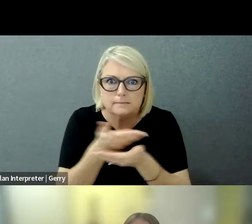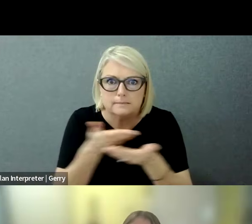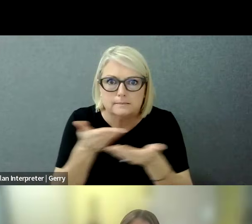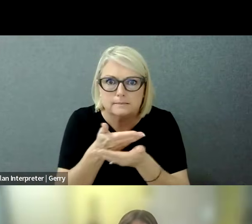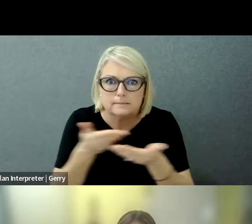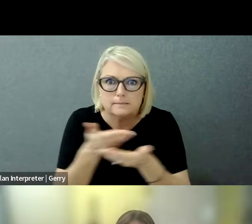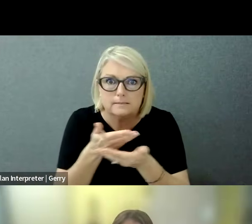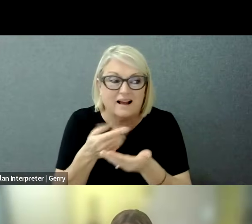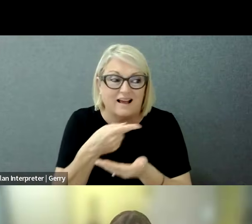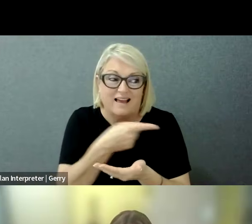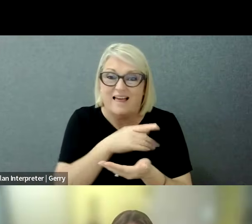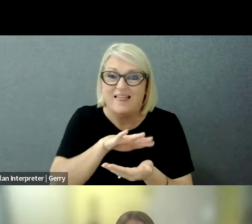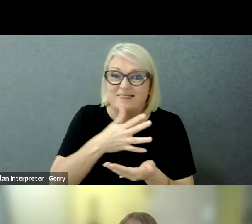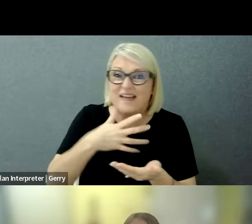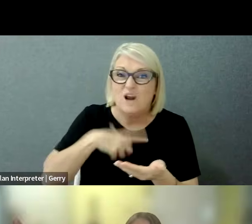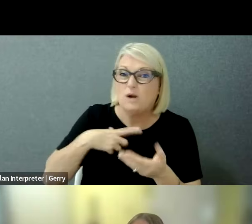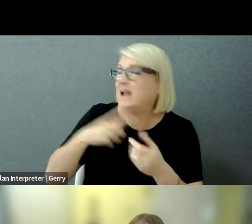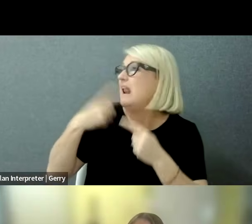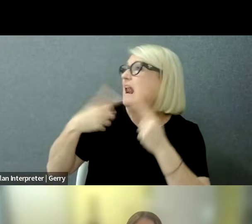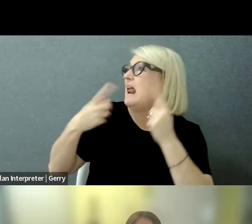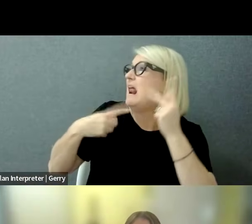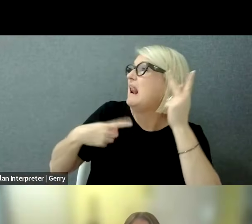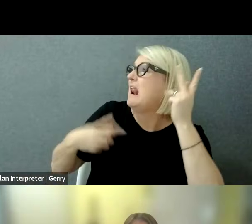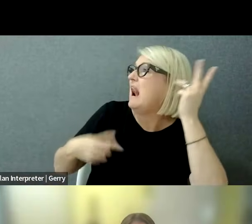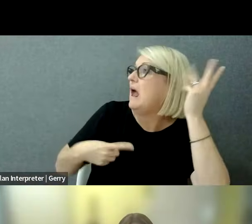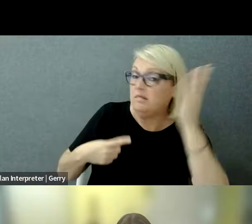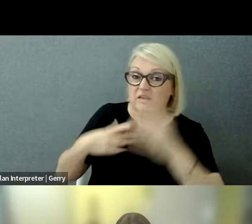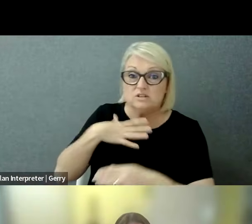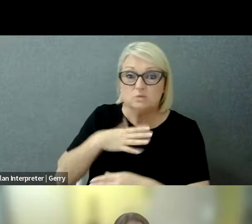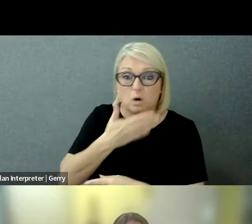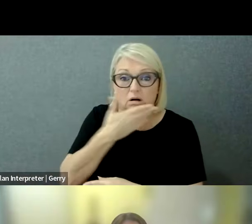actually welcome me differently to this service? They don't ask for grandiosity. They often ask for